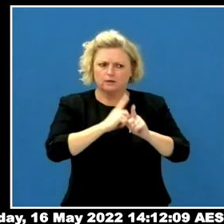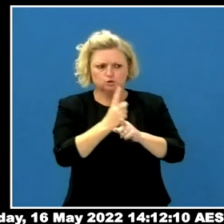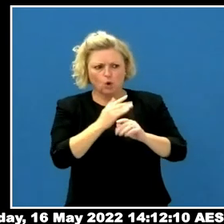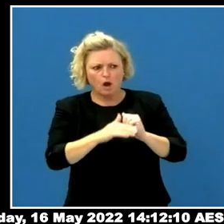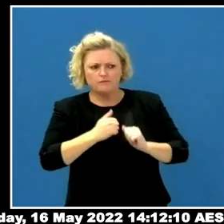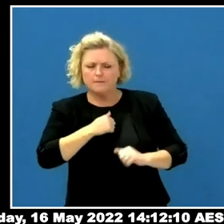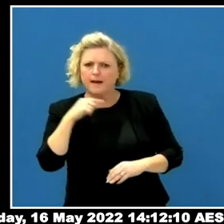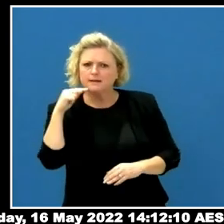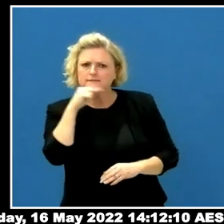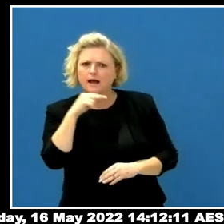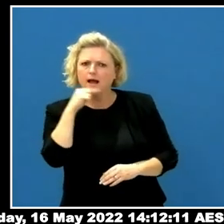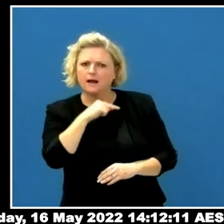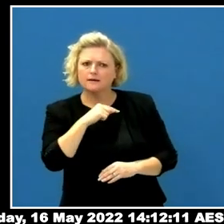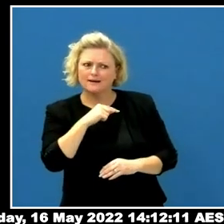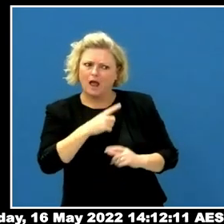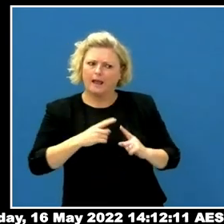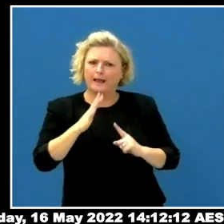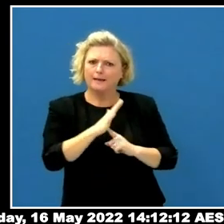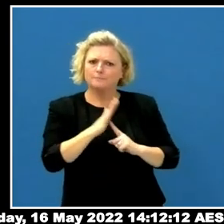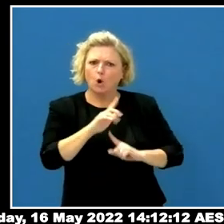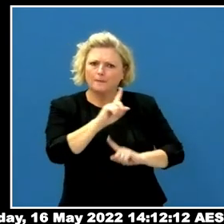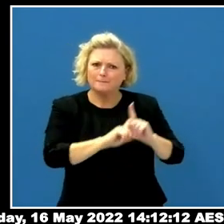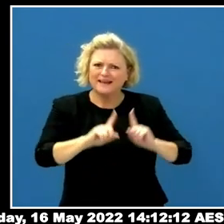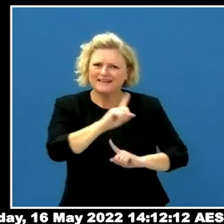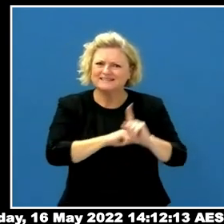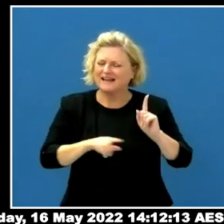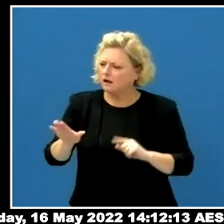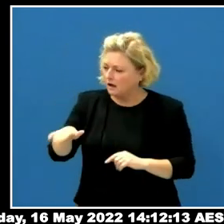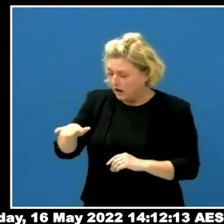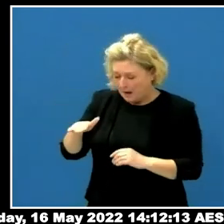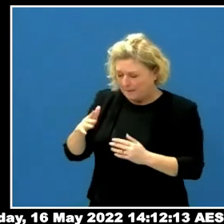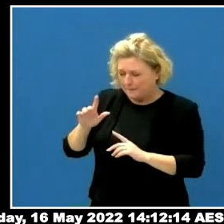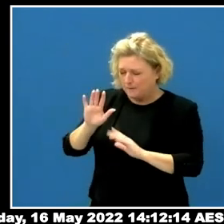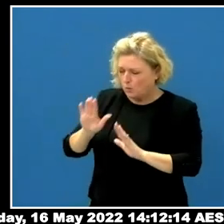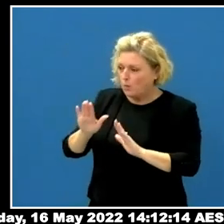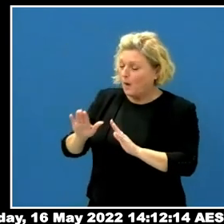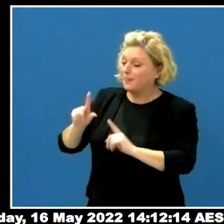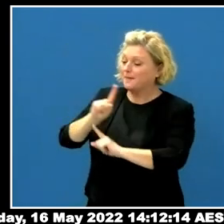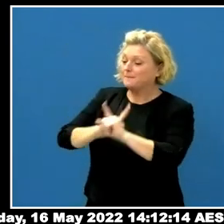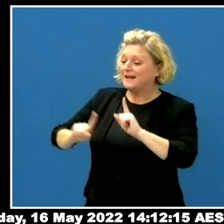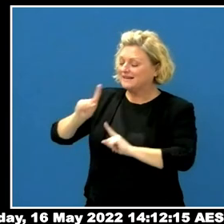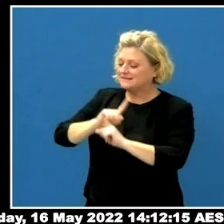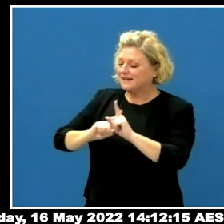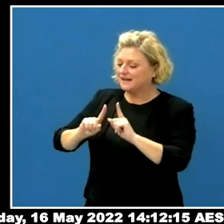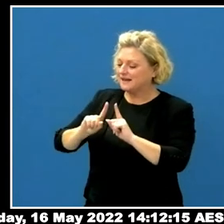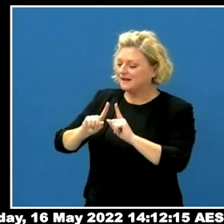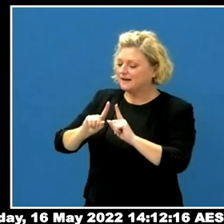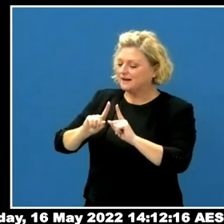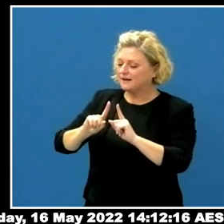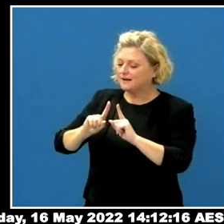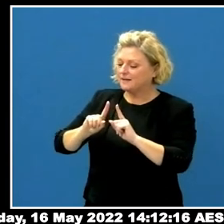Lilly, this meeting was on - it says the 9th - it was the day before this email, correct? LILLY: Yes. 9 October.